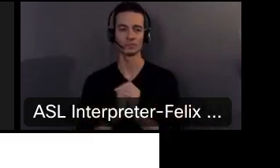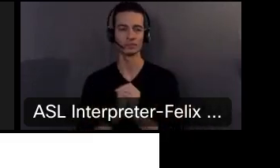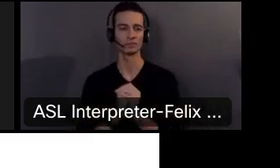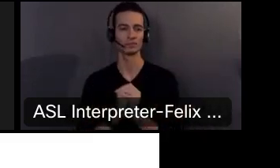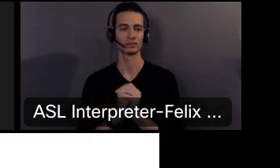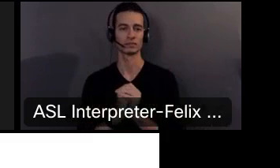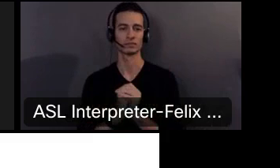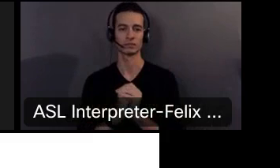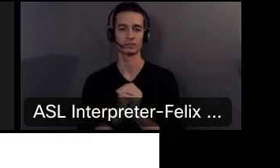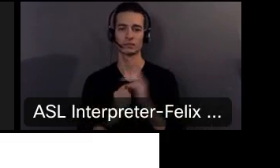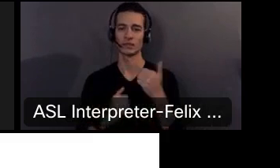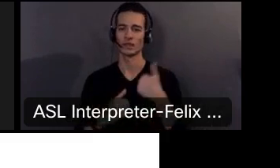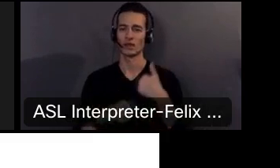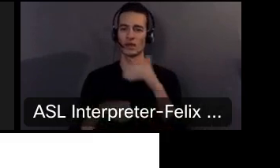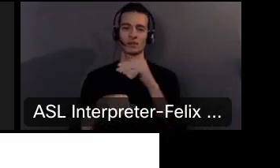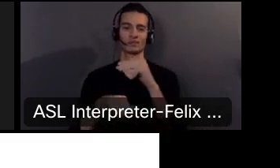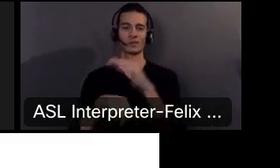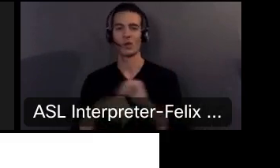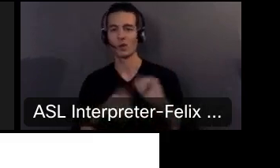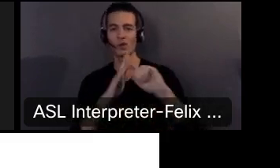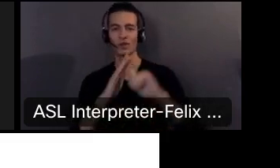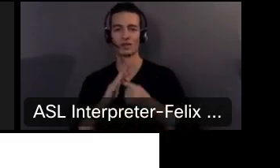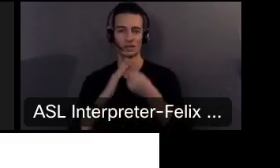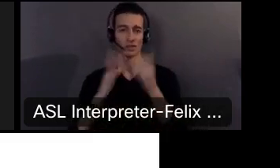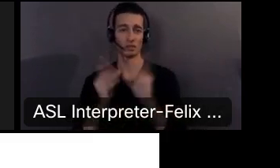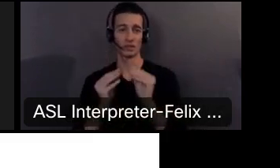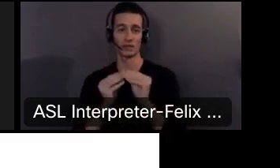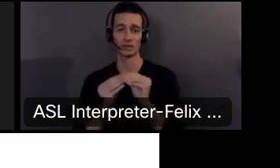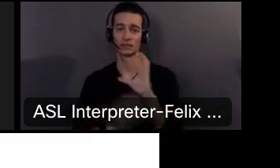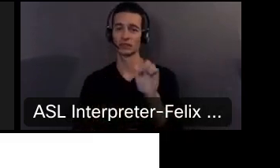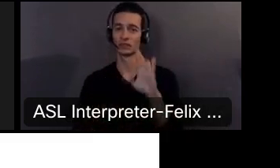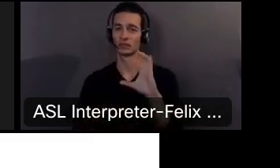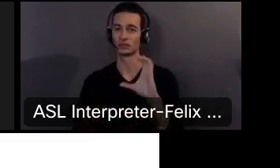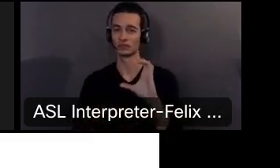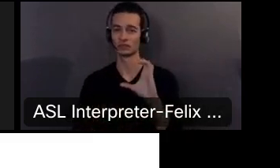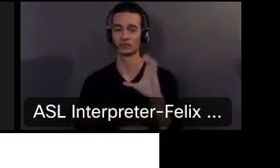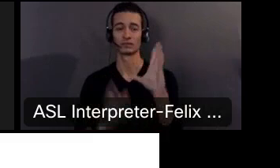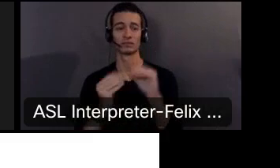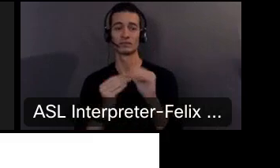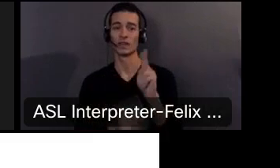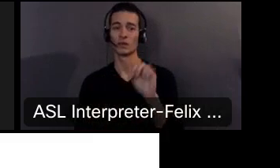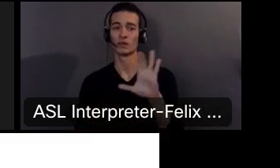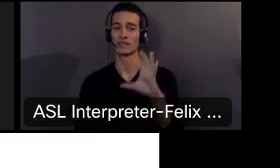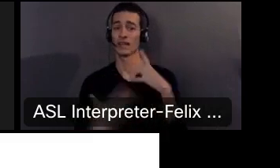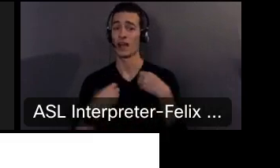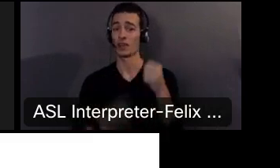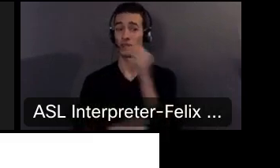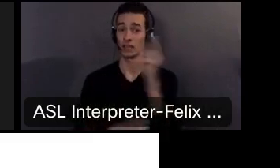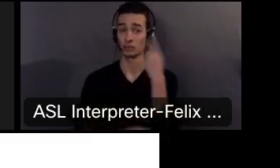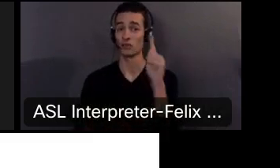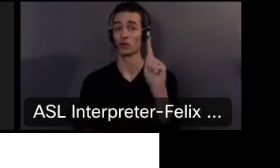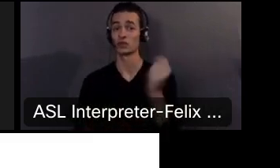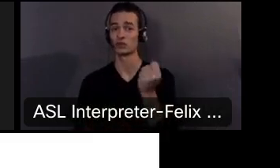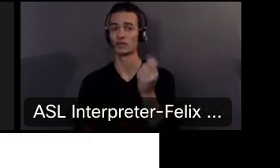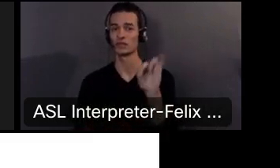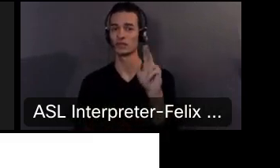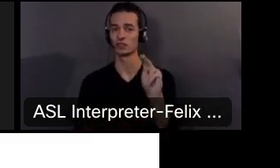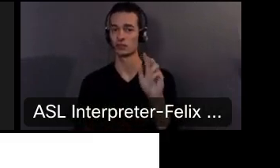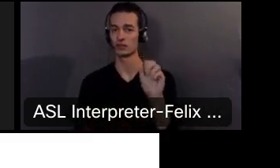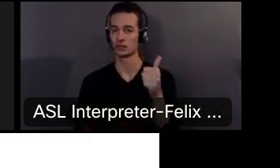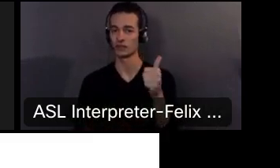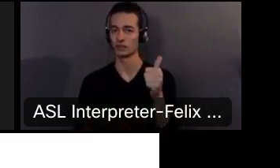Call to order the meeting of the community relations committee of the board of directors of New York City, health and hospitals for Tuesday, January 10th 2023.